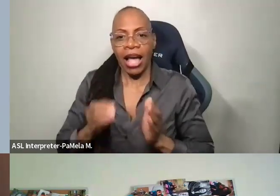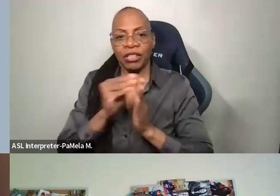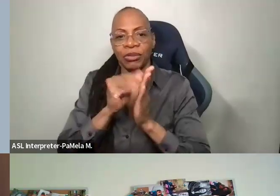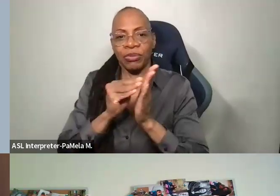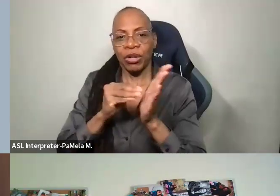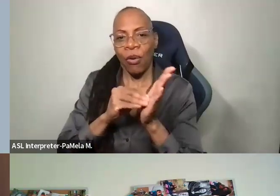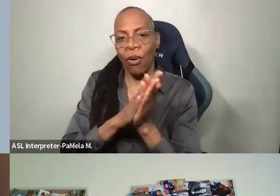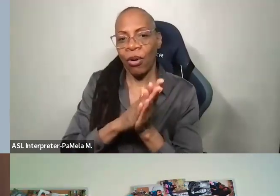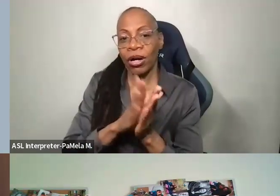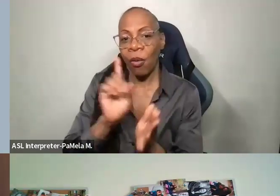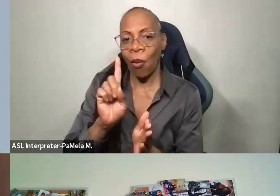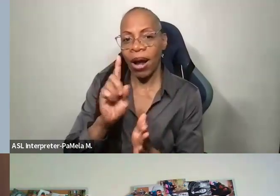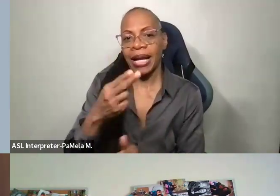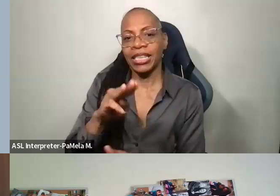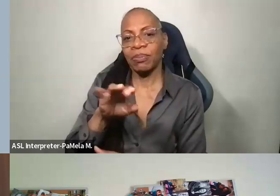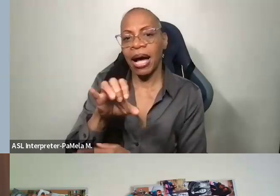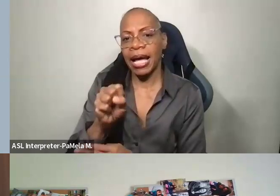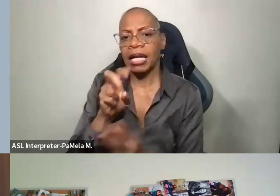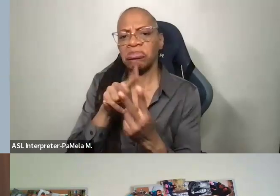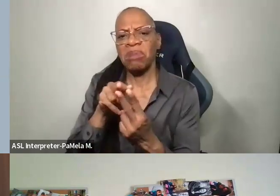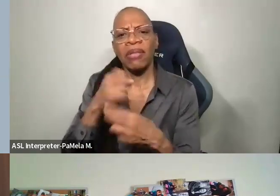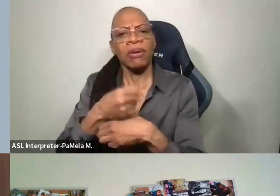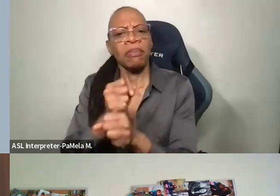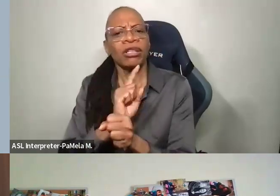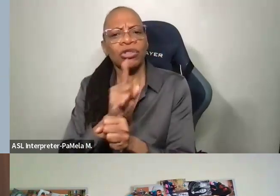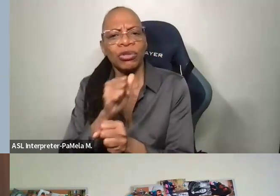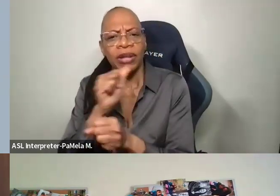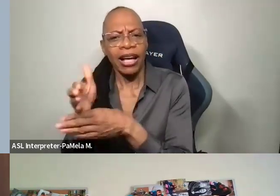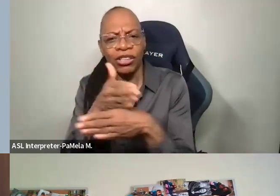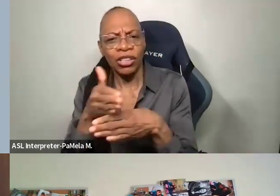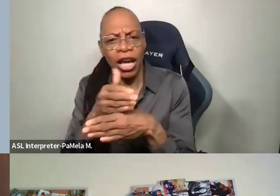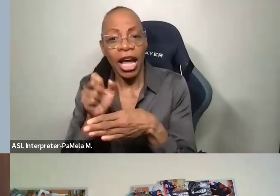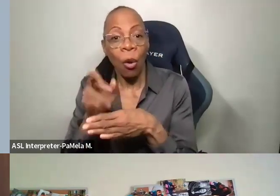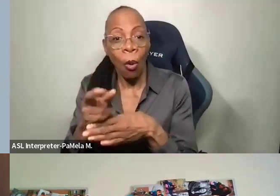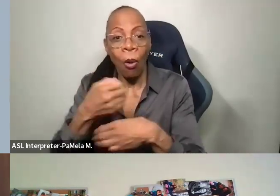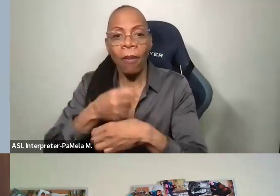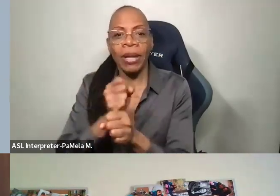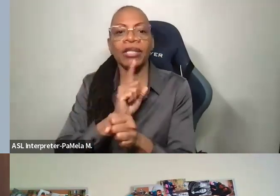as you are also gathering more data from them, you can approach them with the release of information